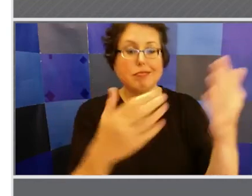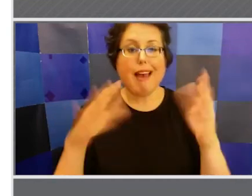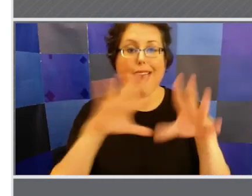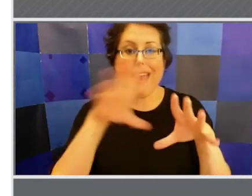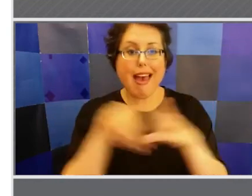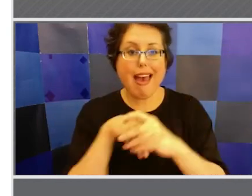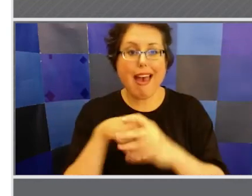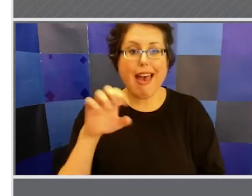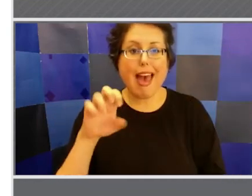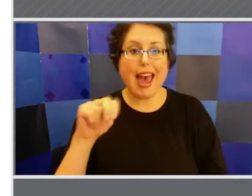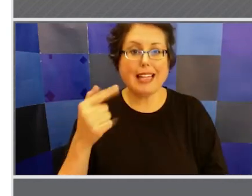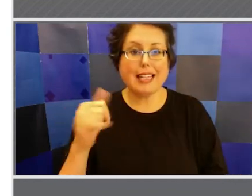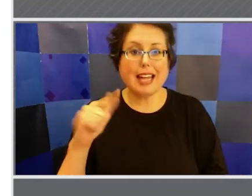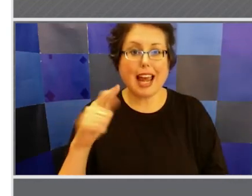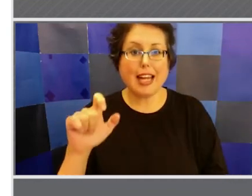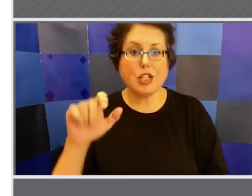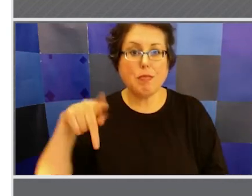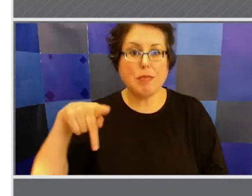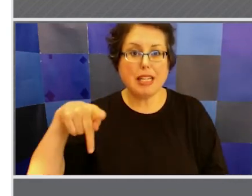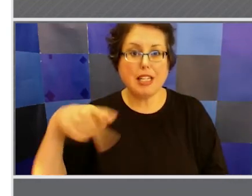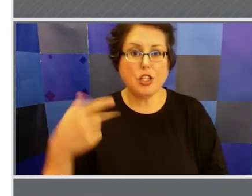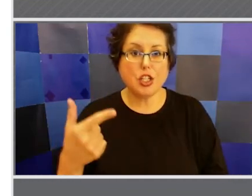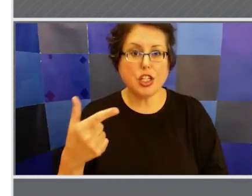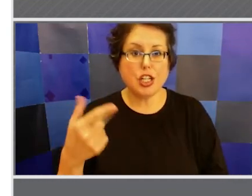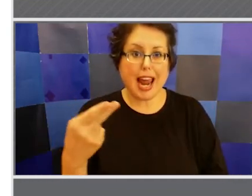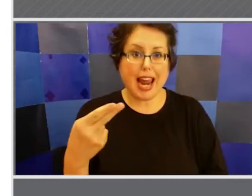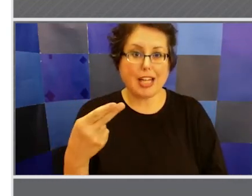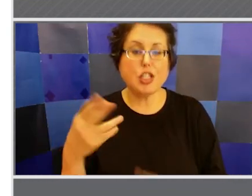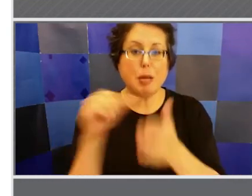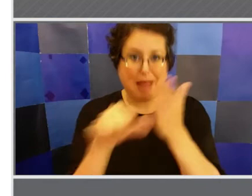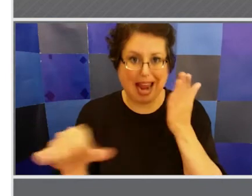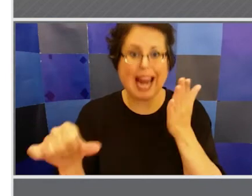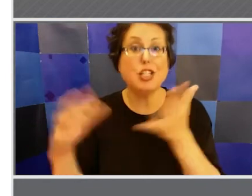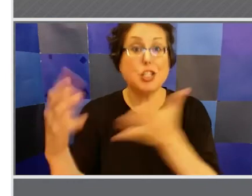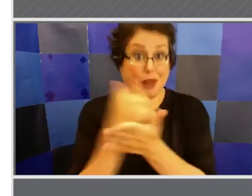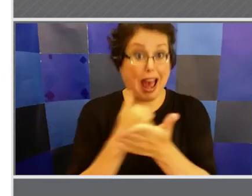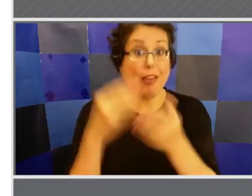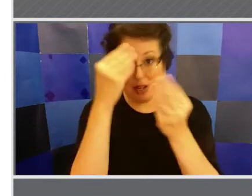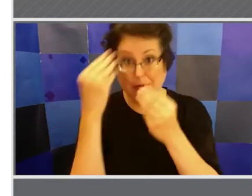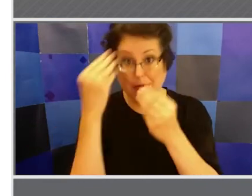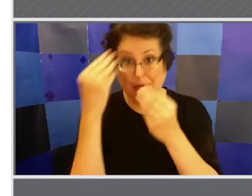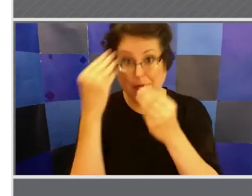page to gather formal input from the community on requests regarding condemn structures.